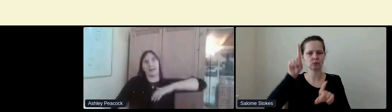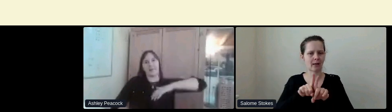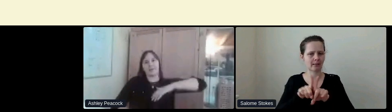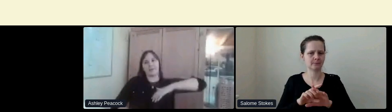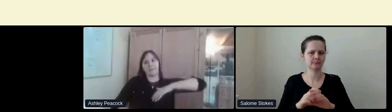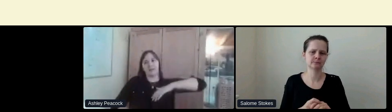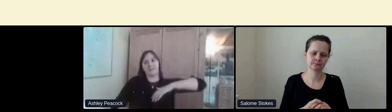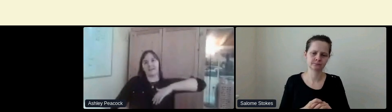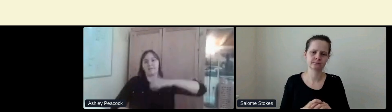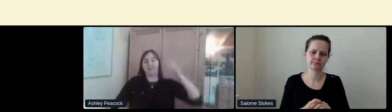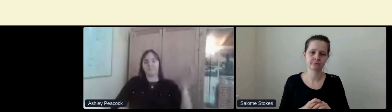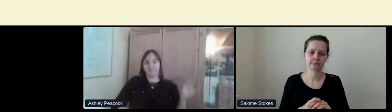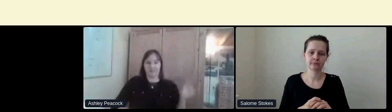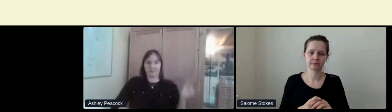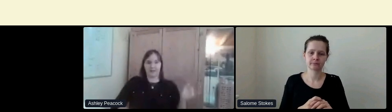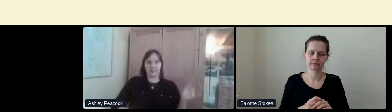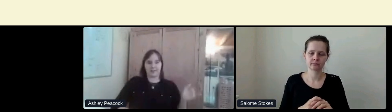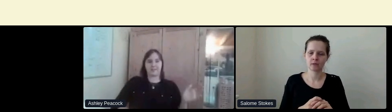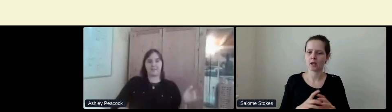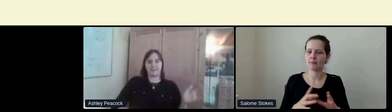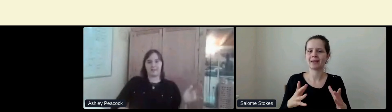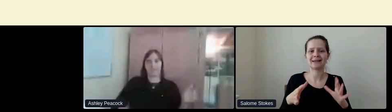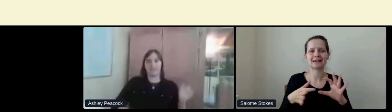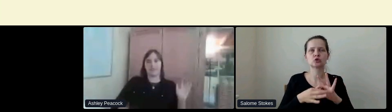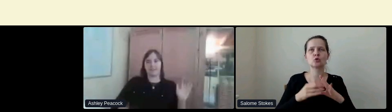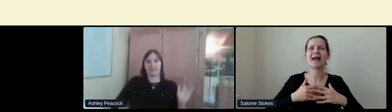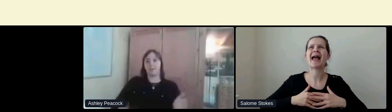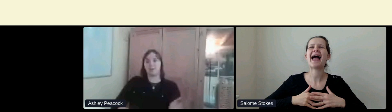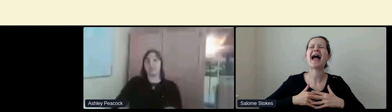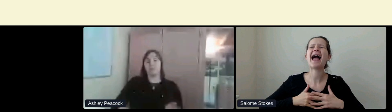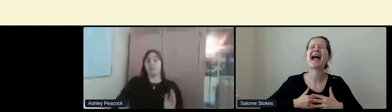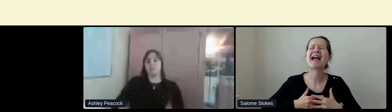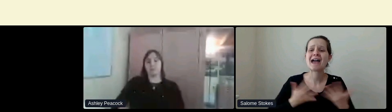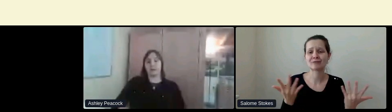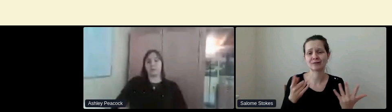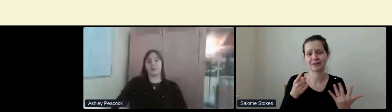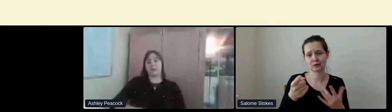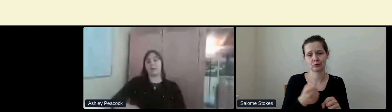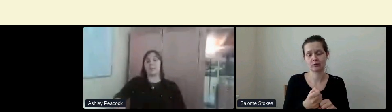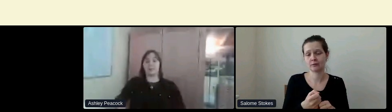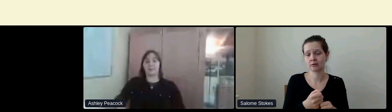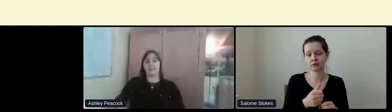affect pretty much every task and activity that we do from waking up and going to sleep.